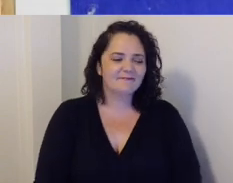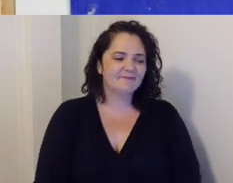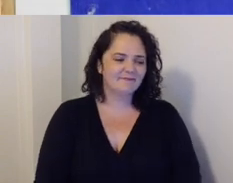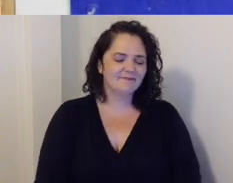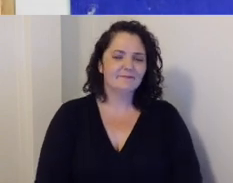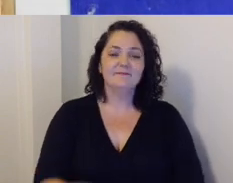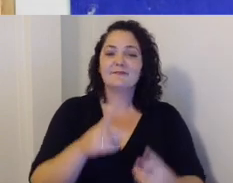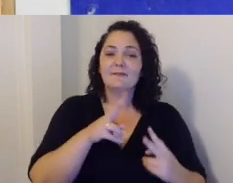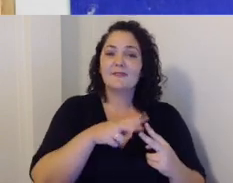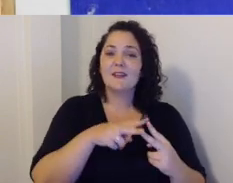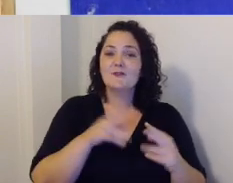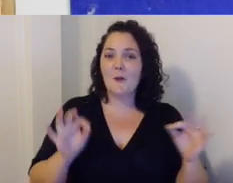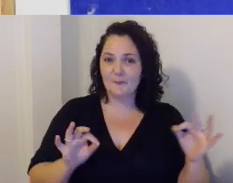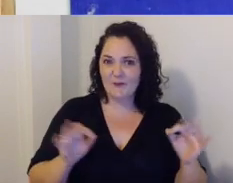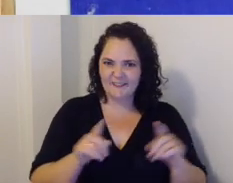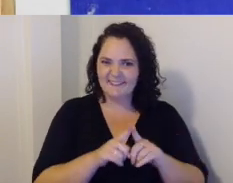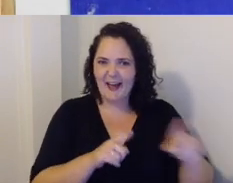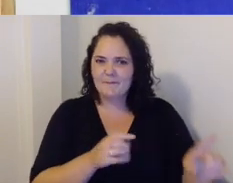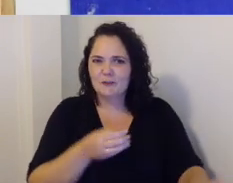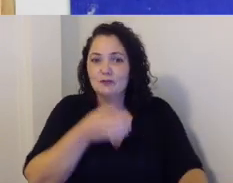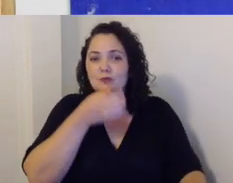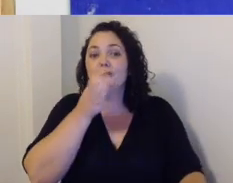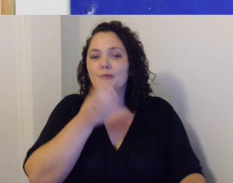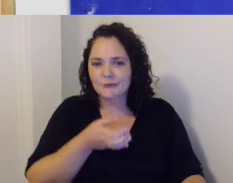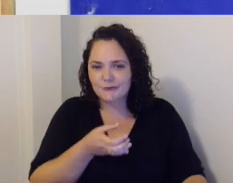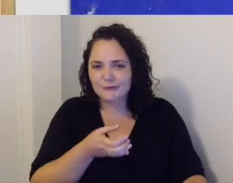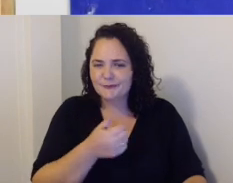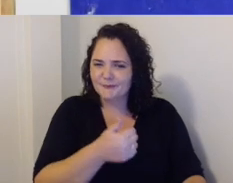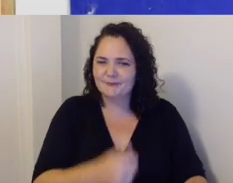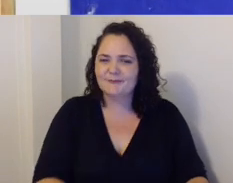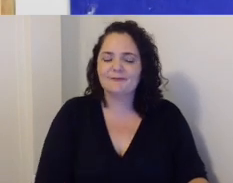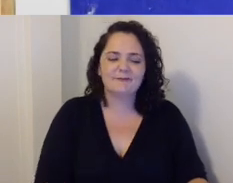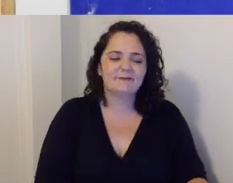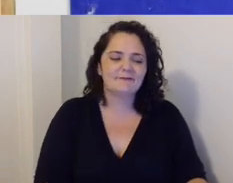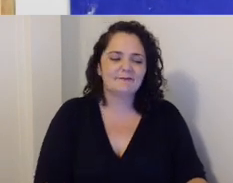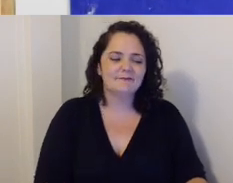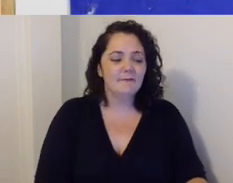I had Atticus and Rachel are both grabbing their drinks well done y'all alright now um here on